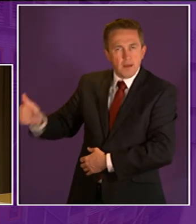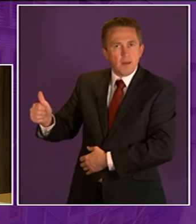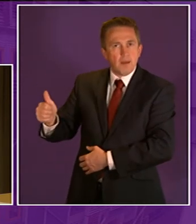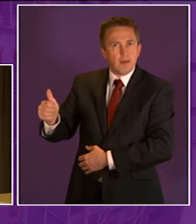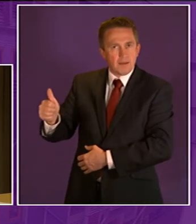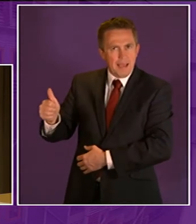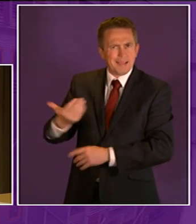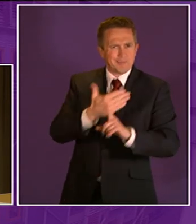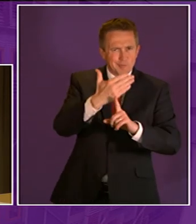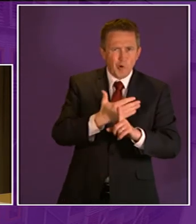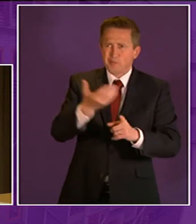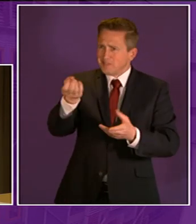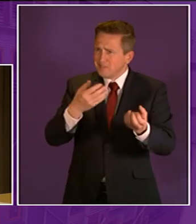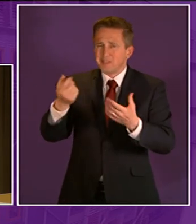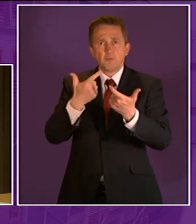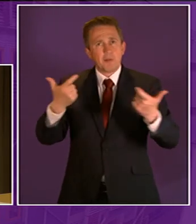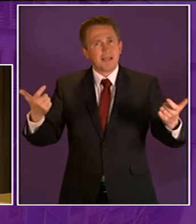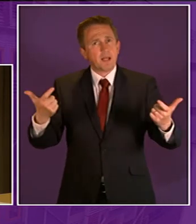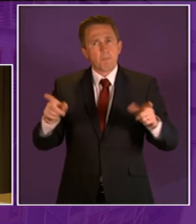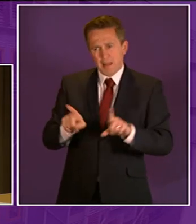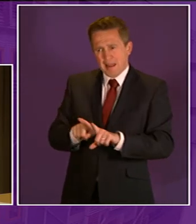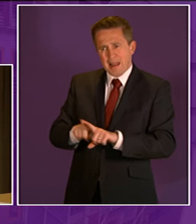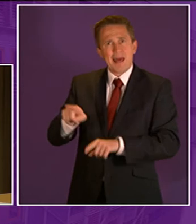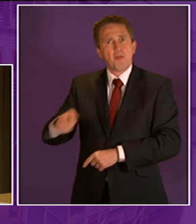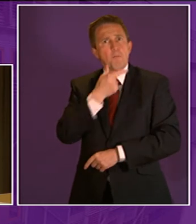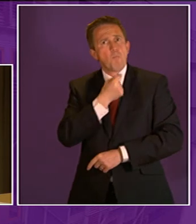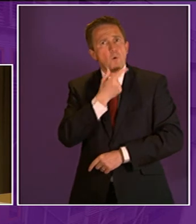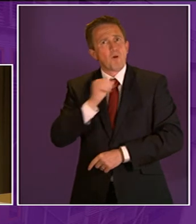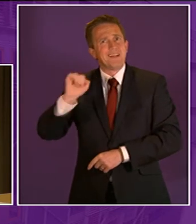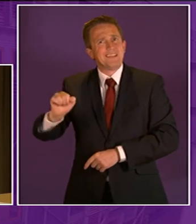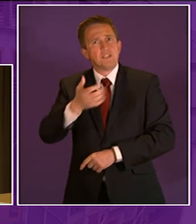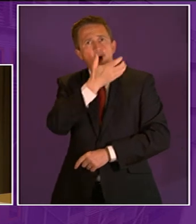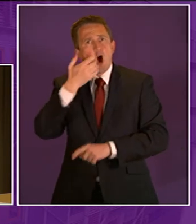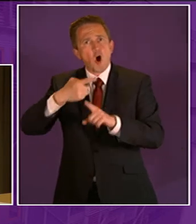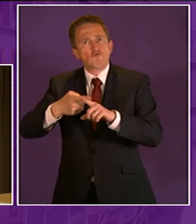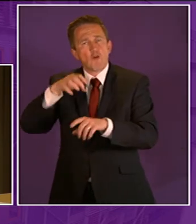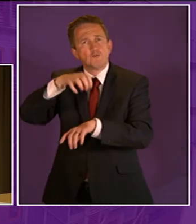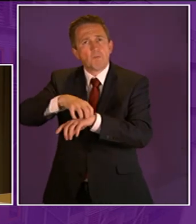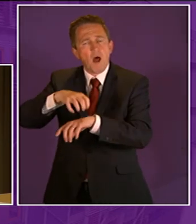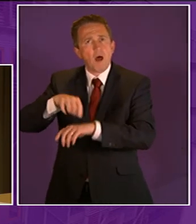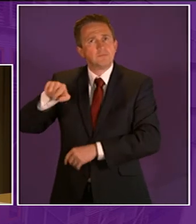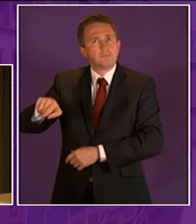However, like the small boy and his hot cross bun, there is always more than meets the eye.